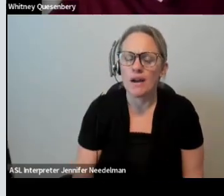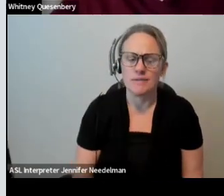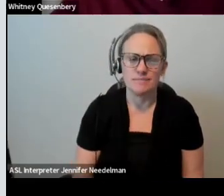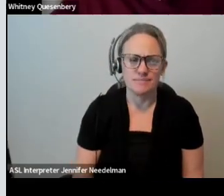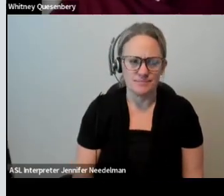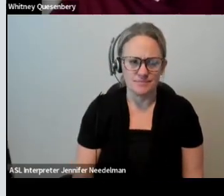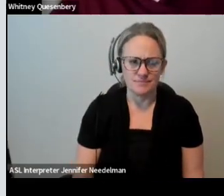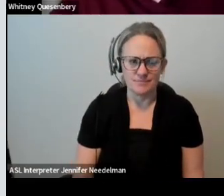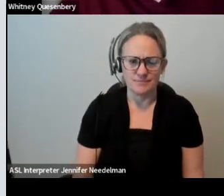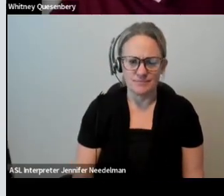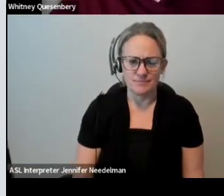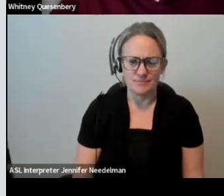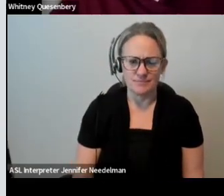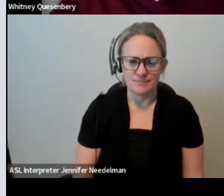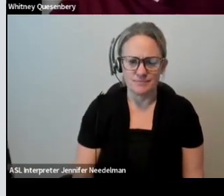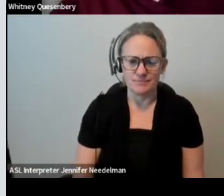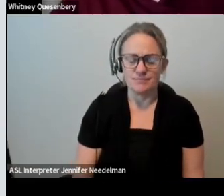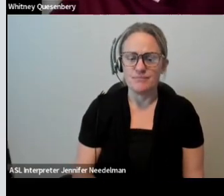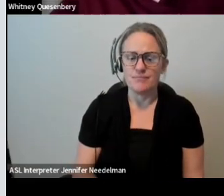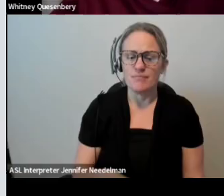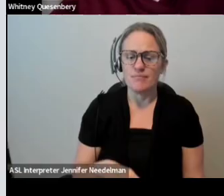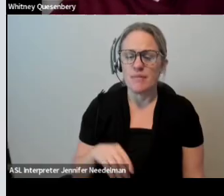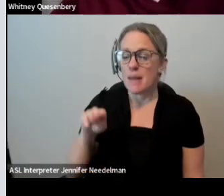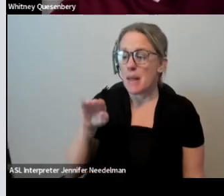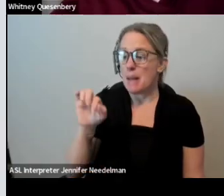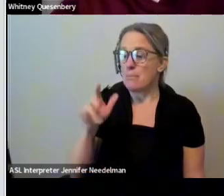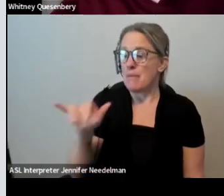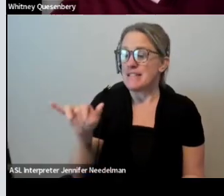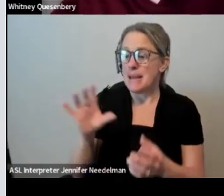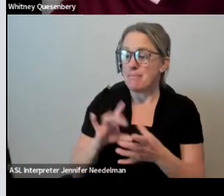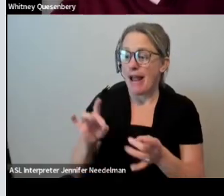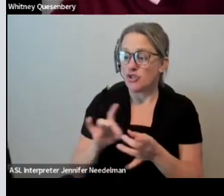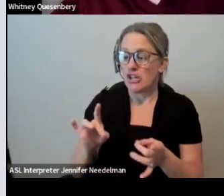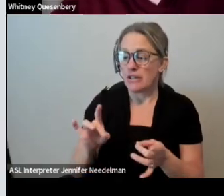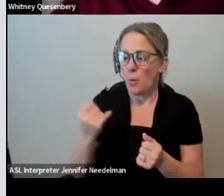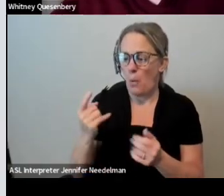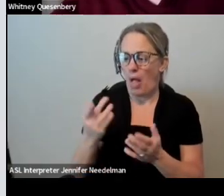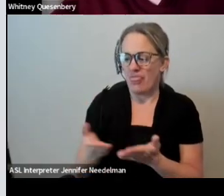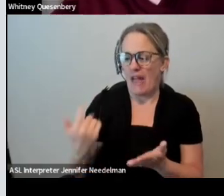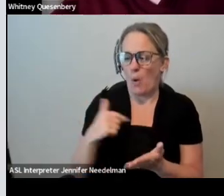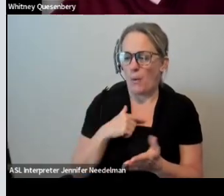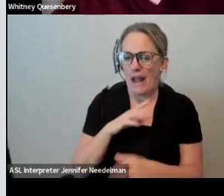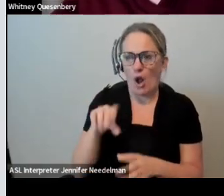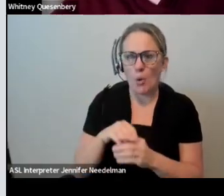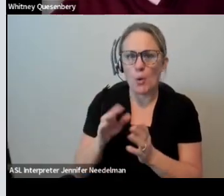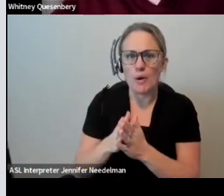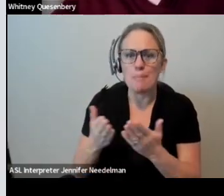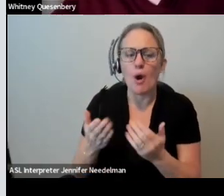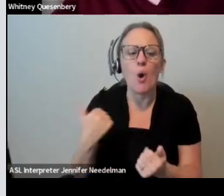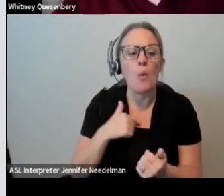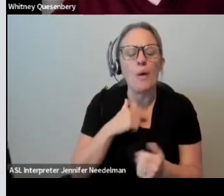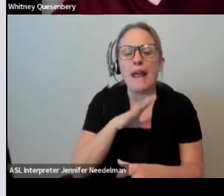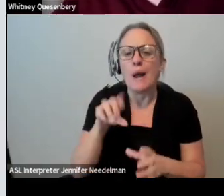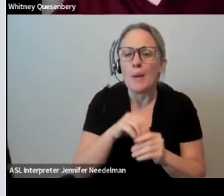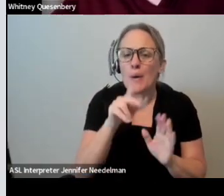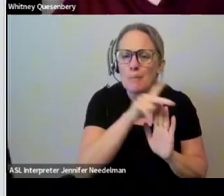When we, Mindy mentioned that we actually, one of the things we include in the book A Web for Everyone is a set of principles for accessible,